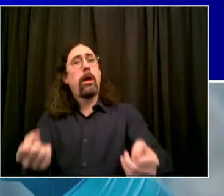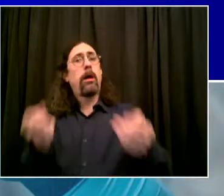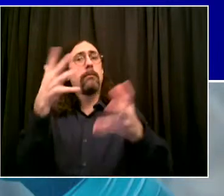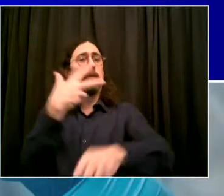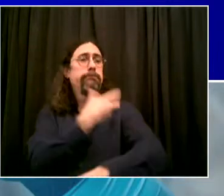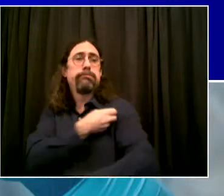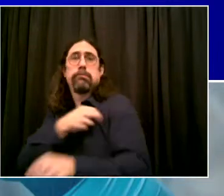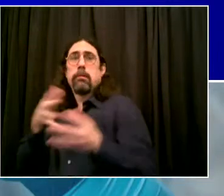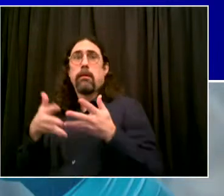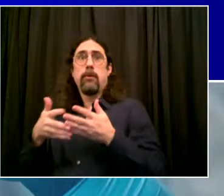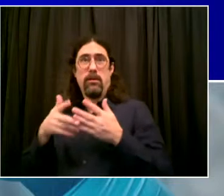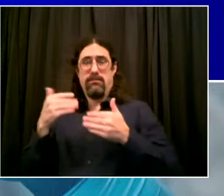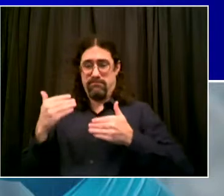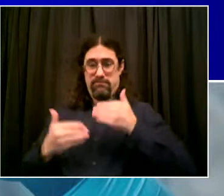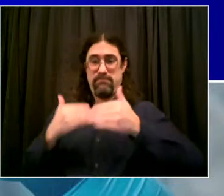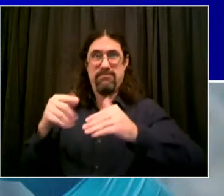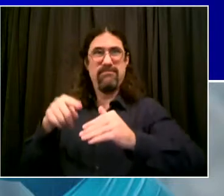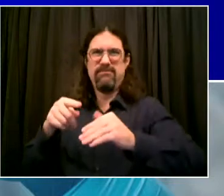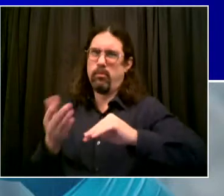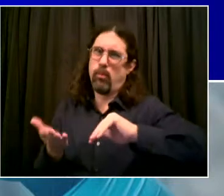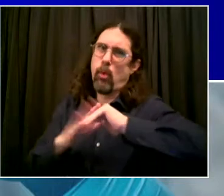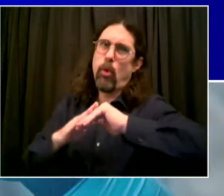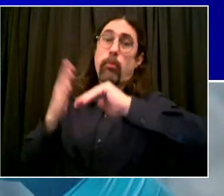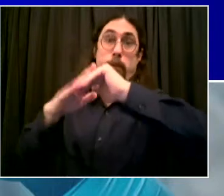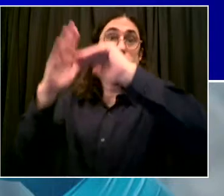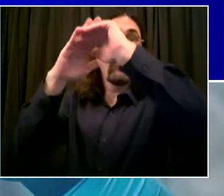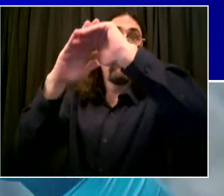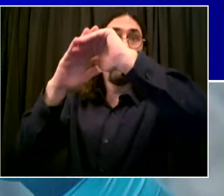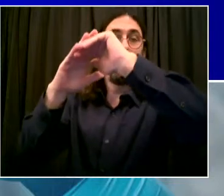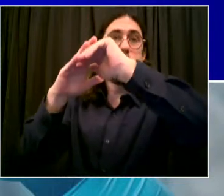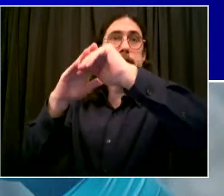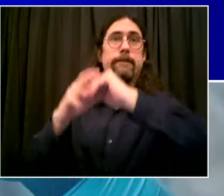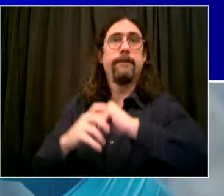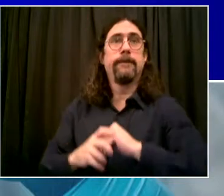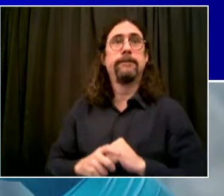YESTERDAY. I THINK THAT'S FANTASTIC ON THE RIGHT THING TO DO. THIS MORNING I